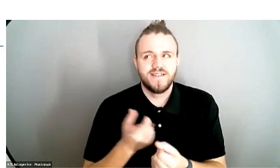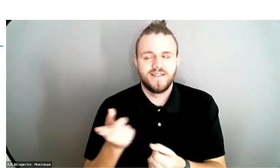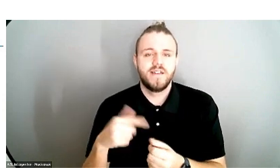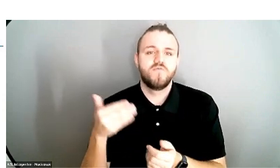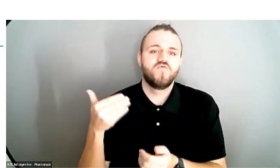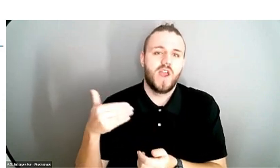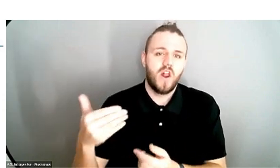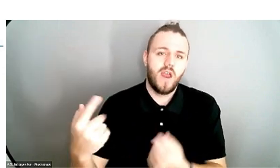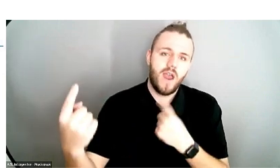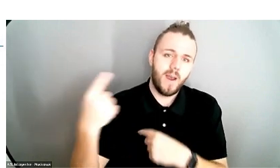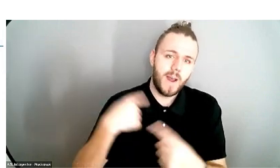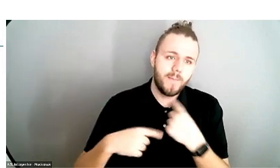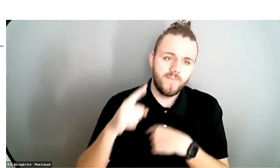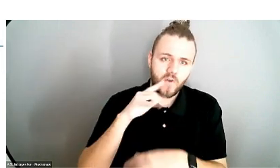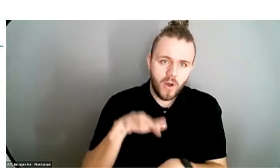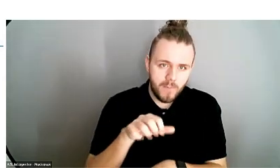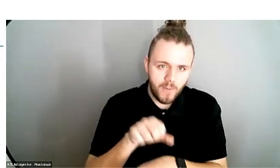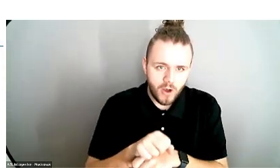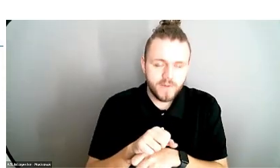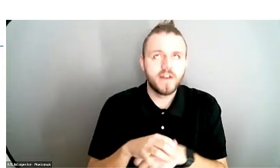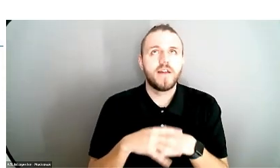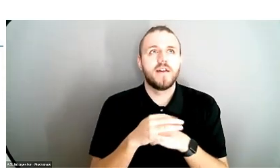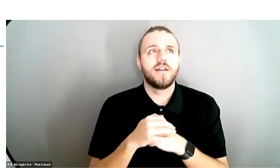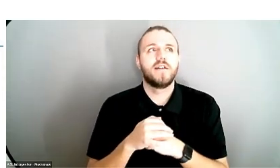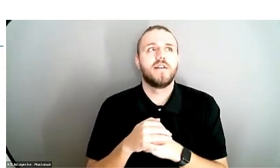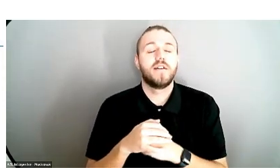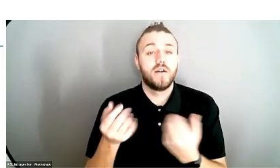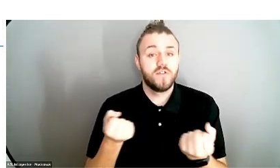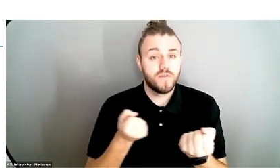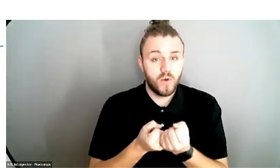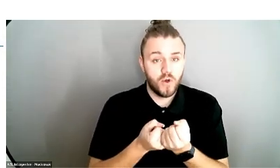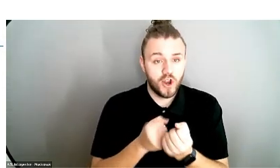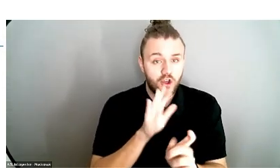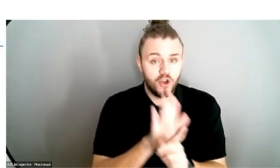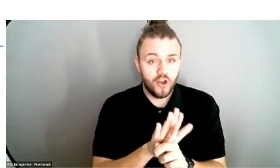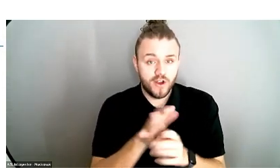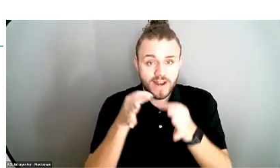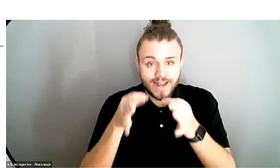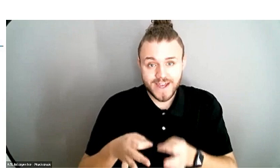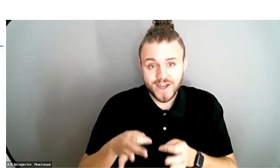for appointments by supporting her decision to keep